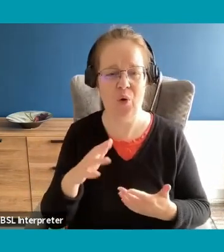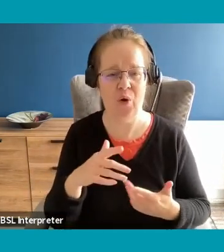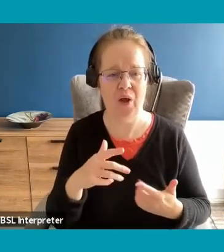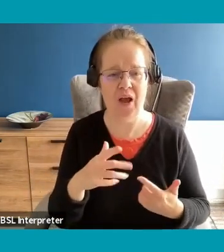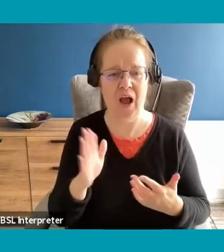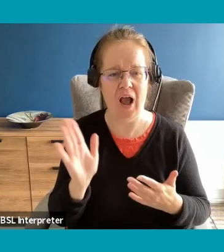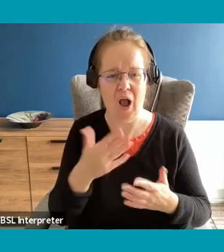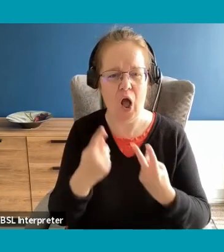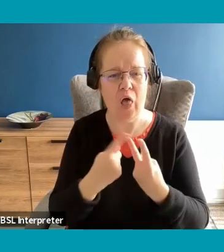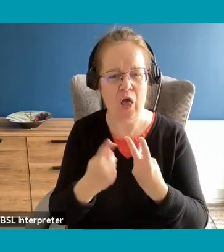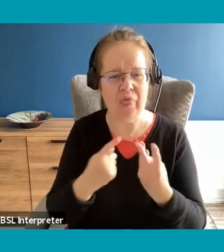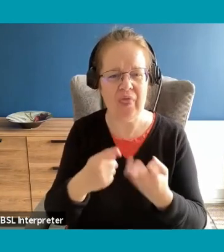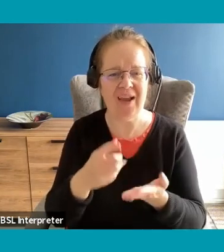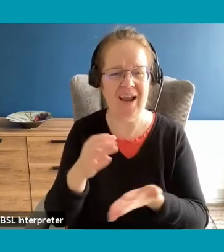They really are trying to make a change.